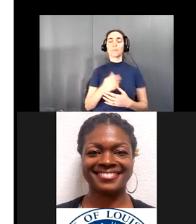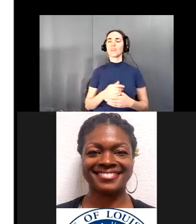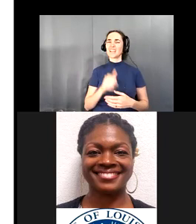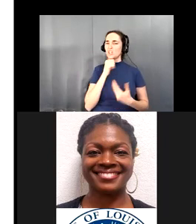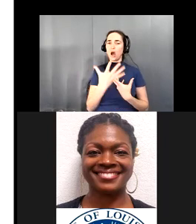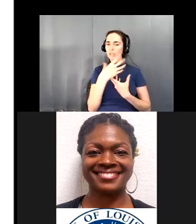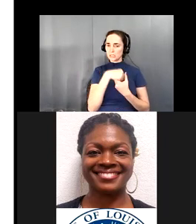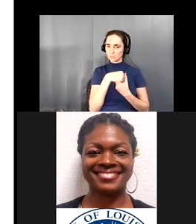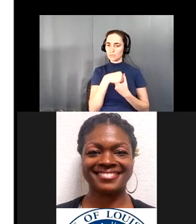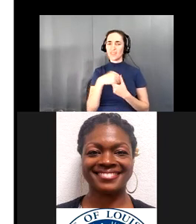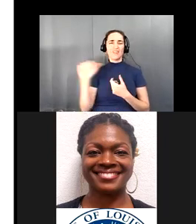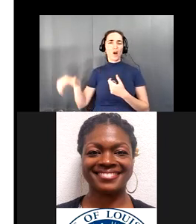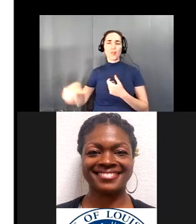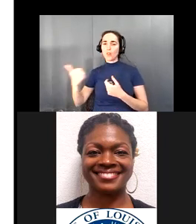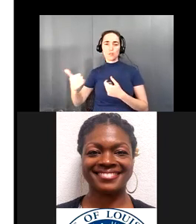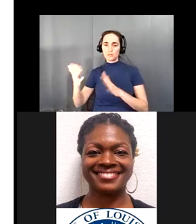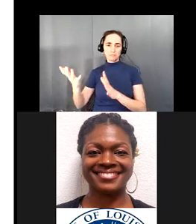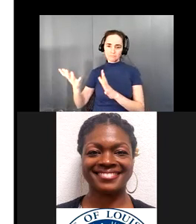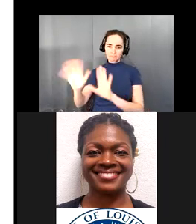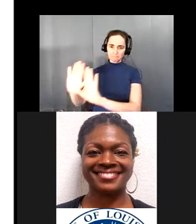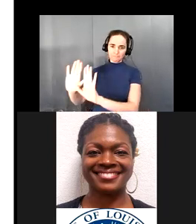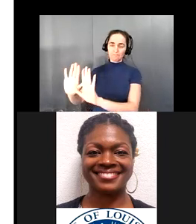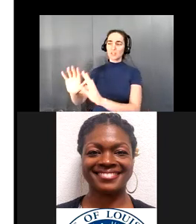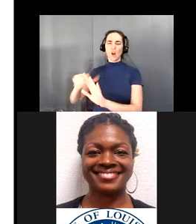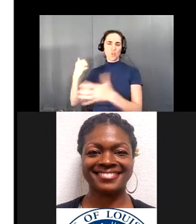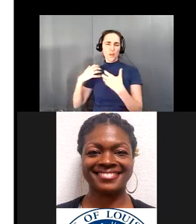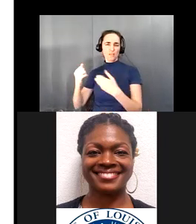was another condition. 16:16:24 And this individual had wandered